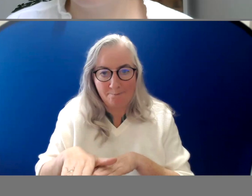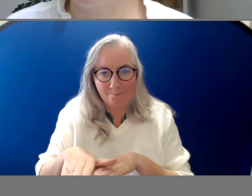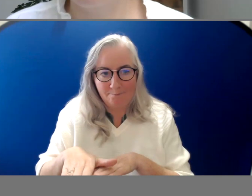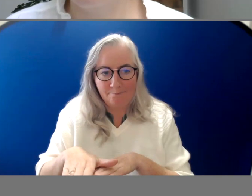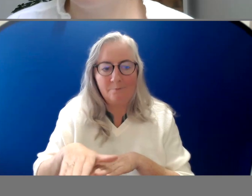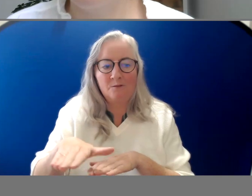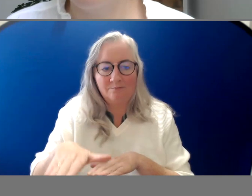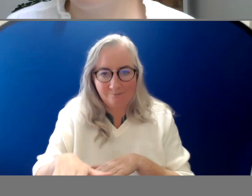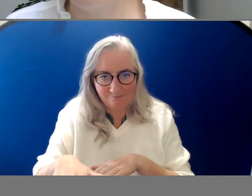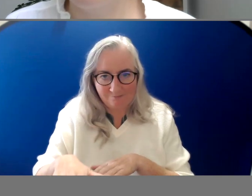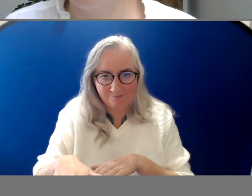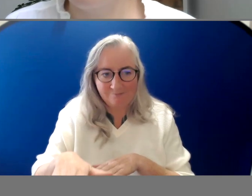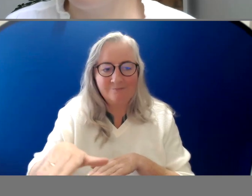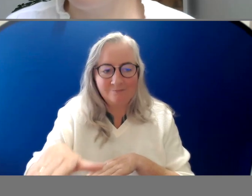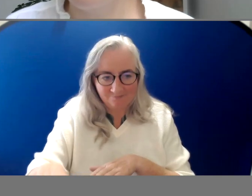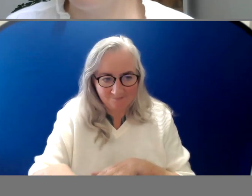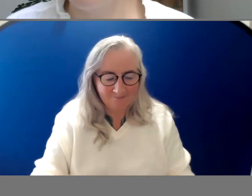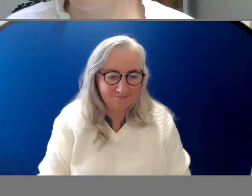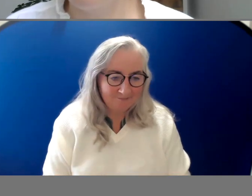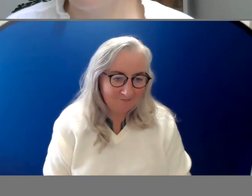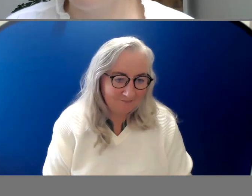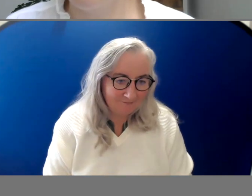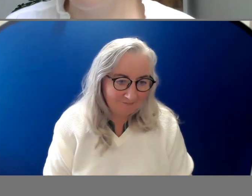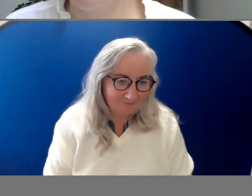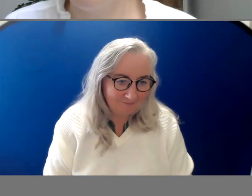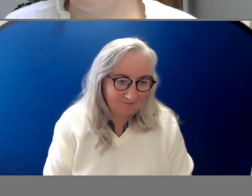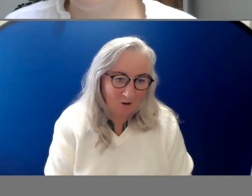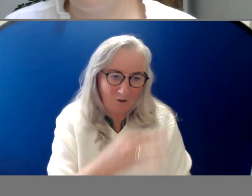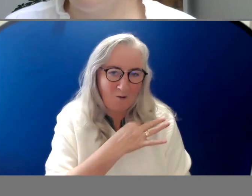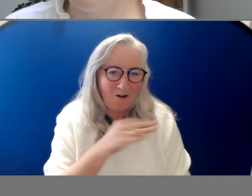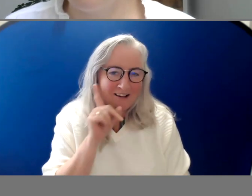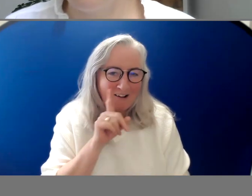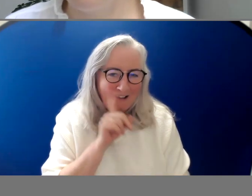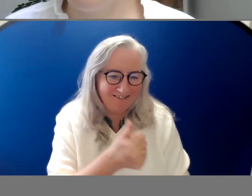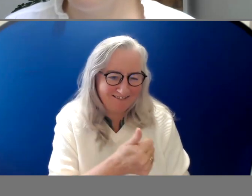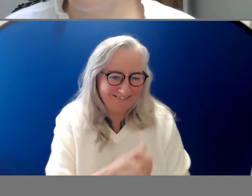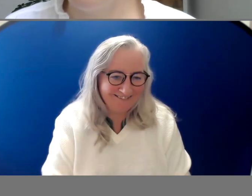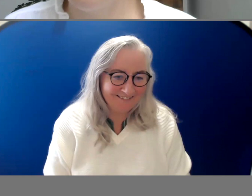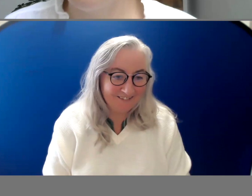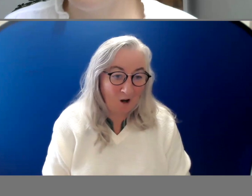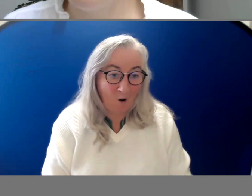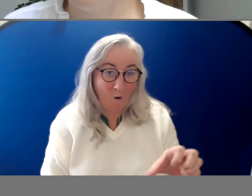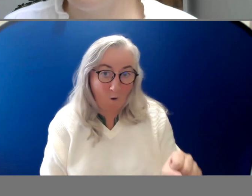slow it's quite precarious you guys Good Girl Molly going to hold on to the banister good girl I can feel